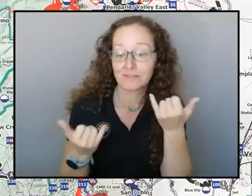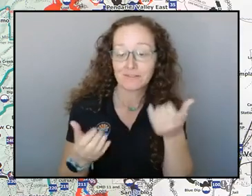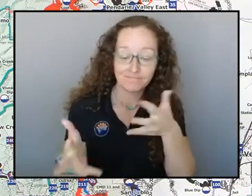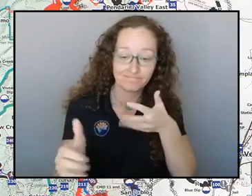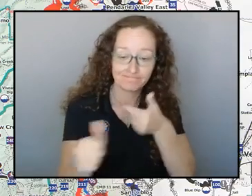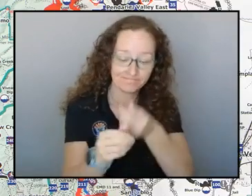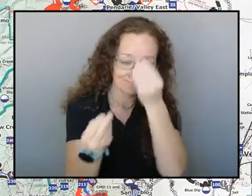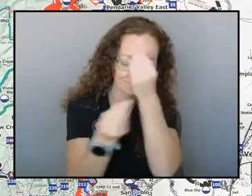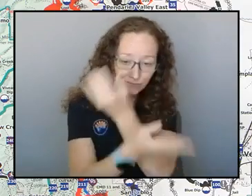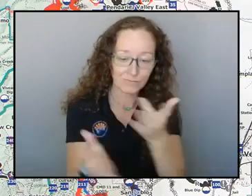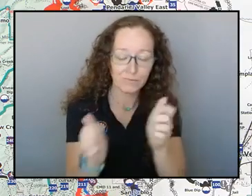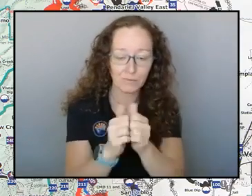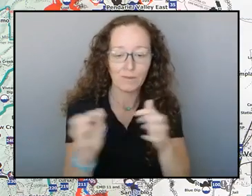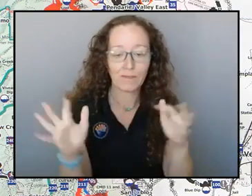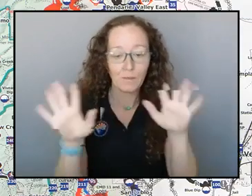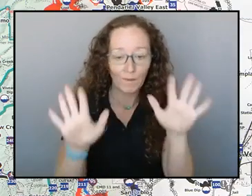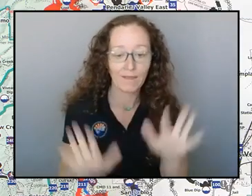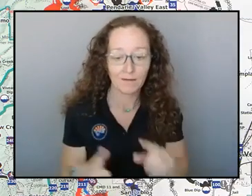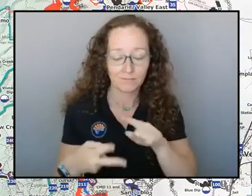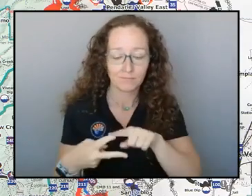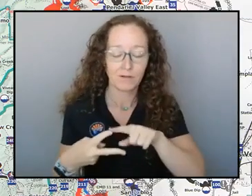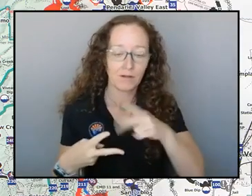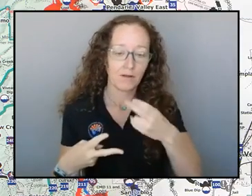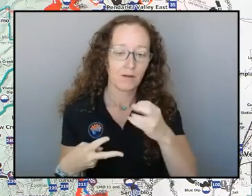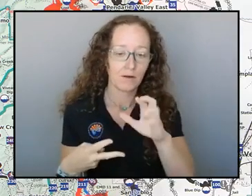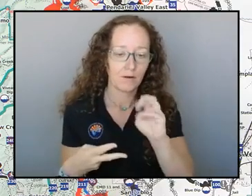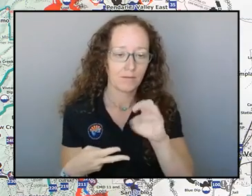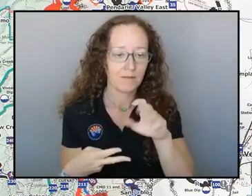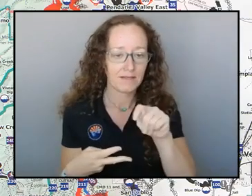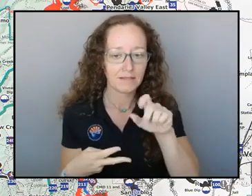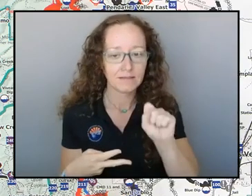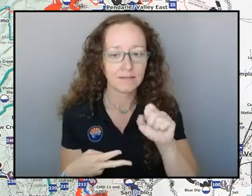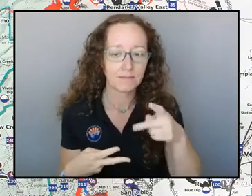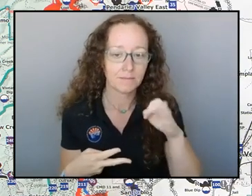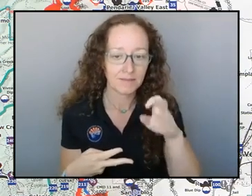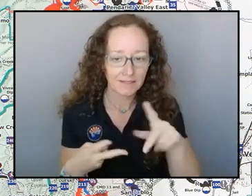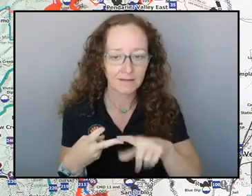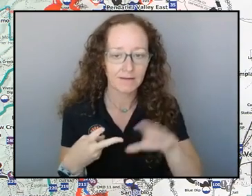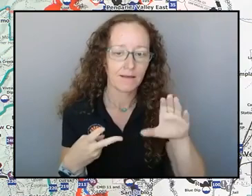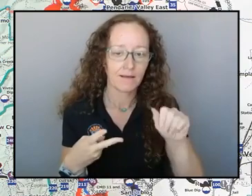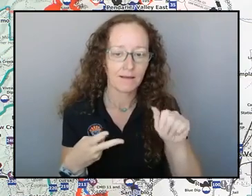for Tuesday, May 17th. So, we had some action yesterday.